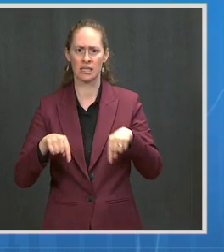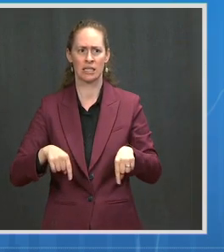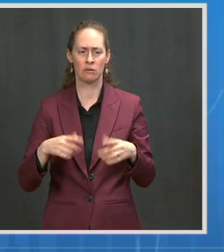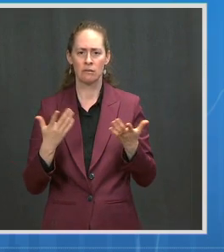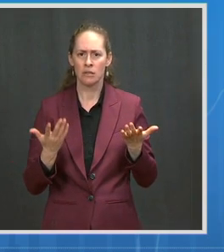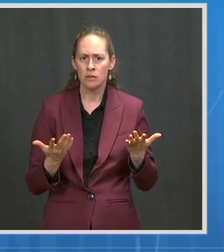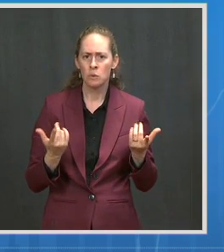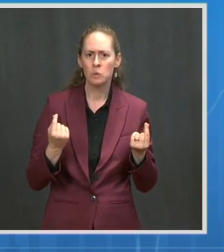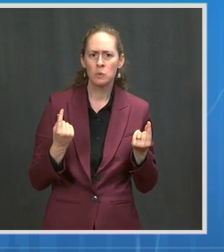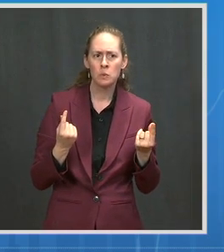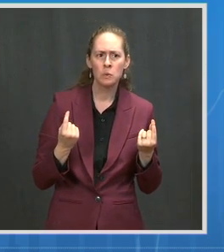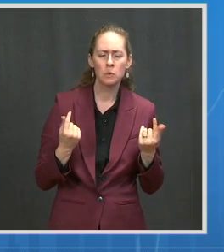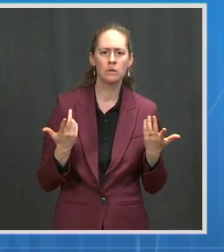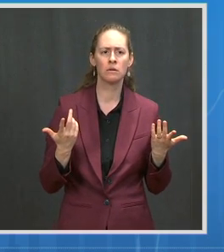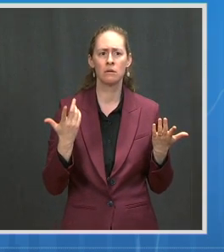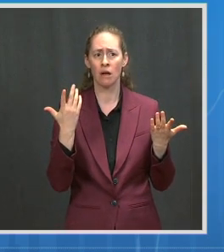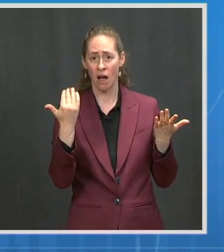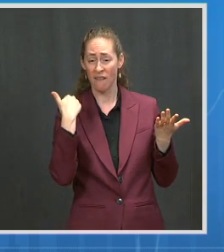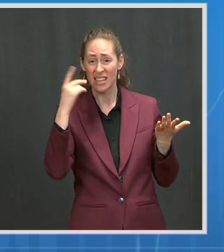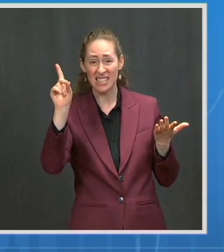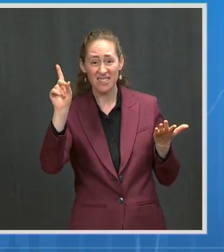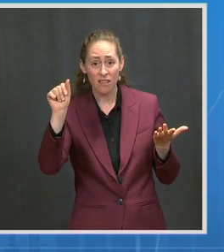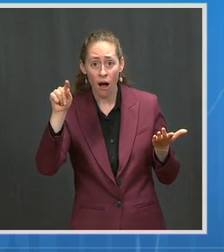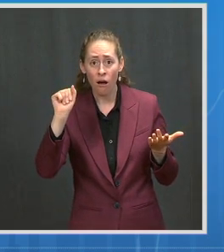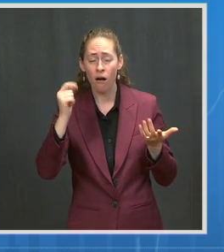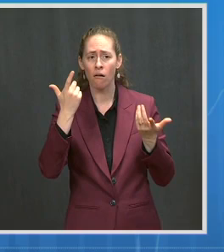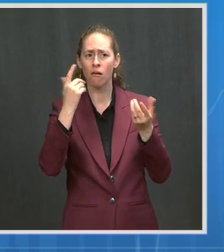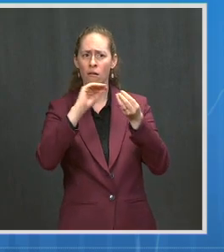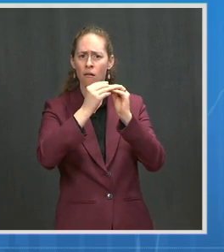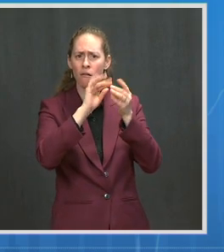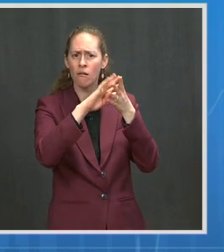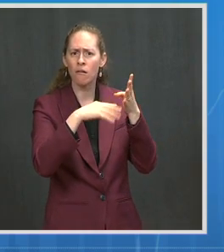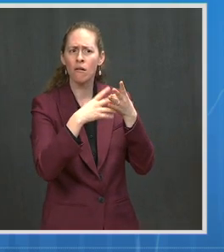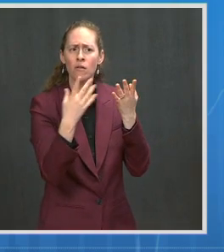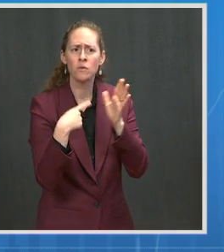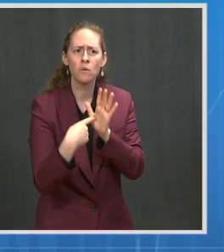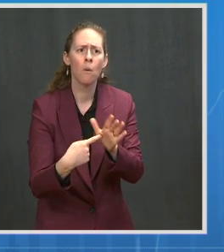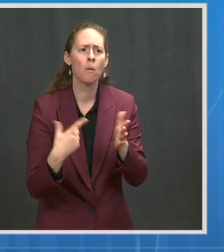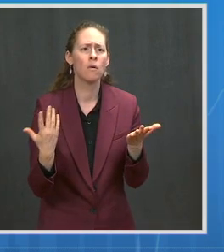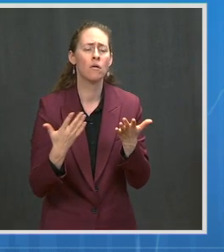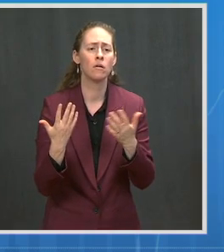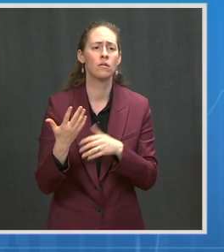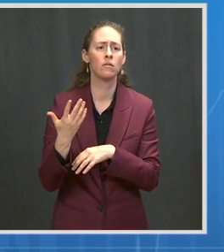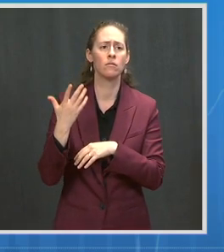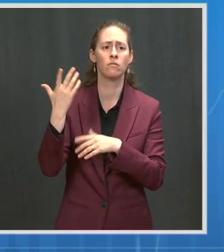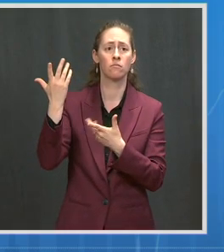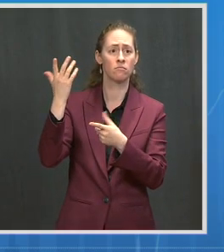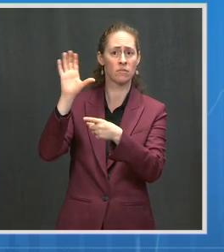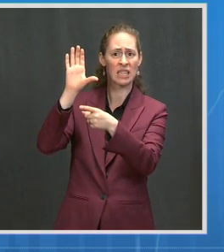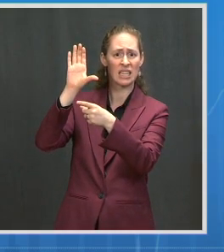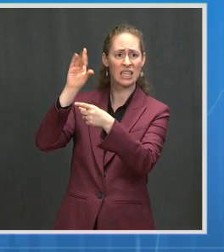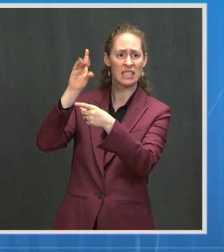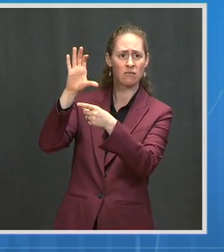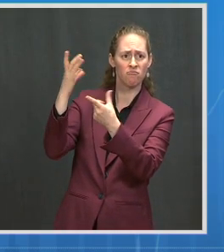on the CDC website is from the end of last month. So what are the proportions